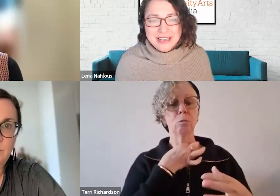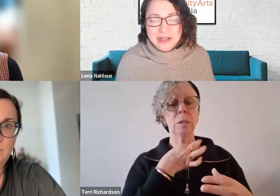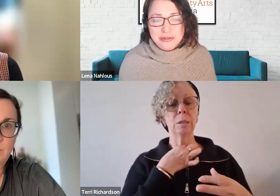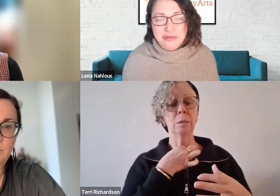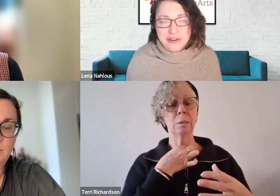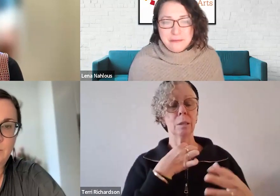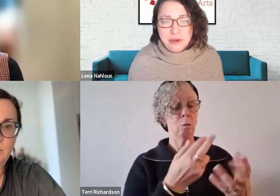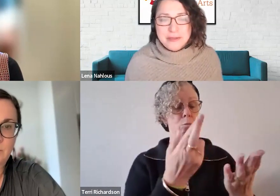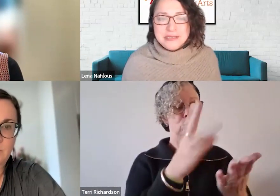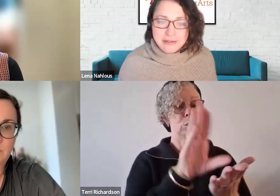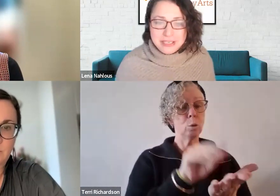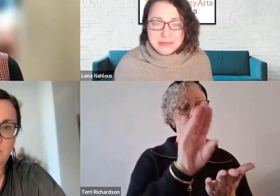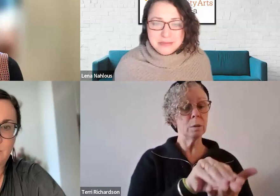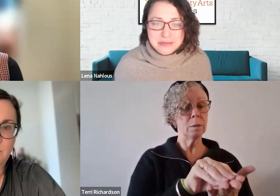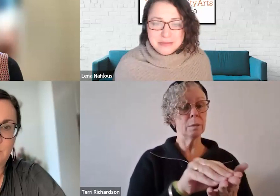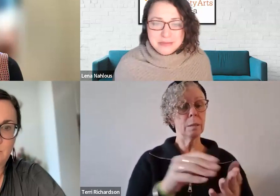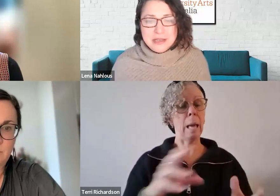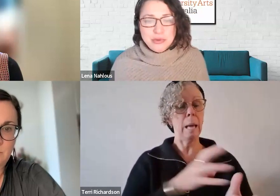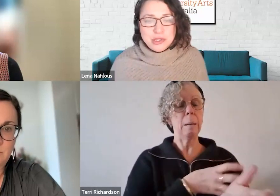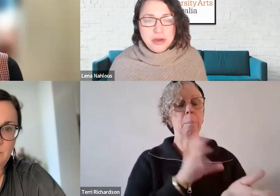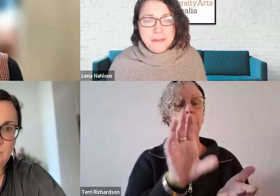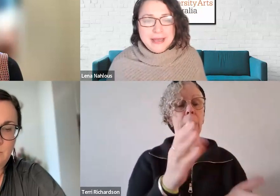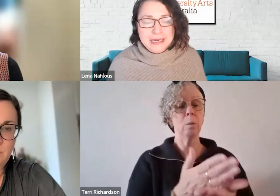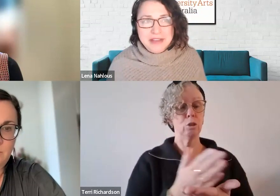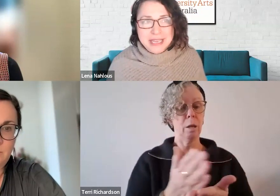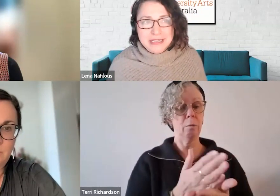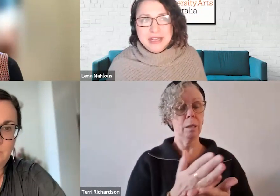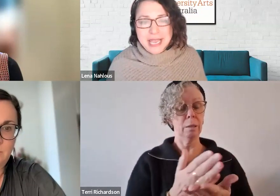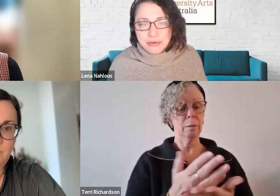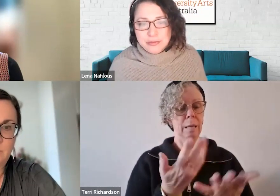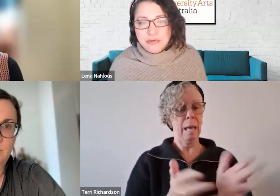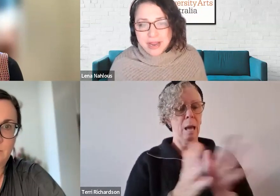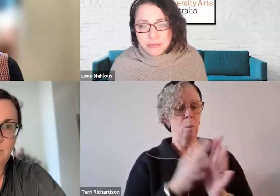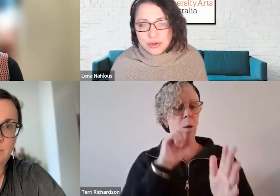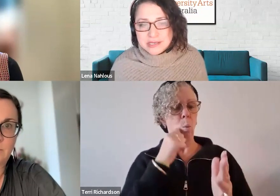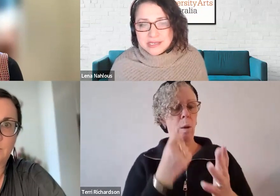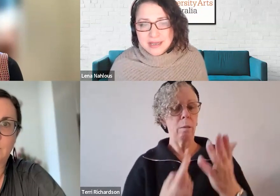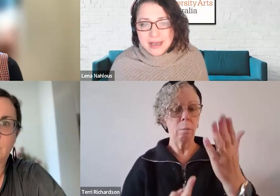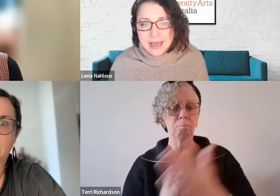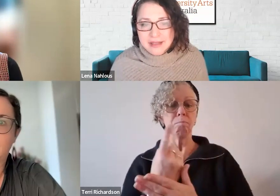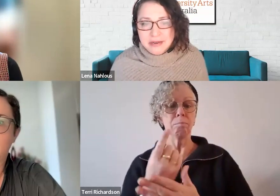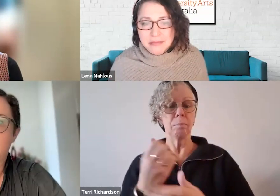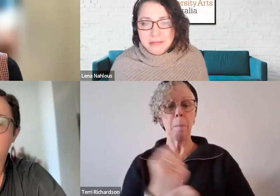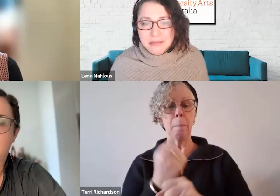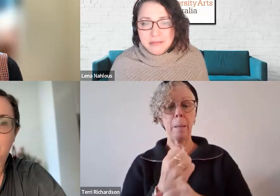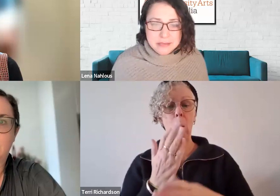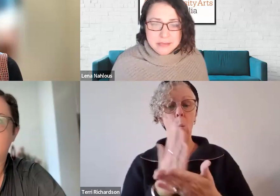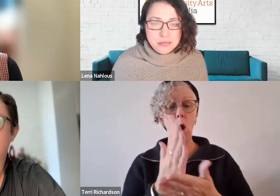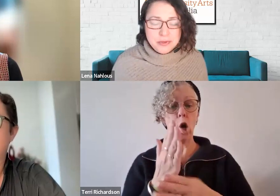fit-for-purpose governance models. So we'll talk about innovative and equitable frameworks that are both flexible